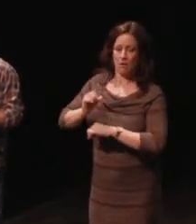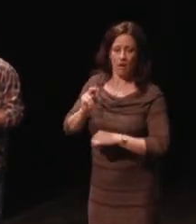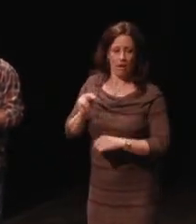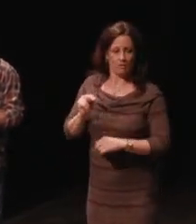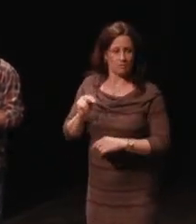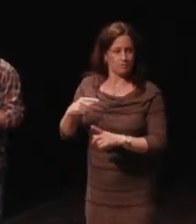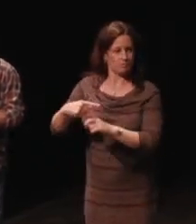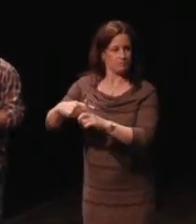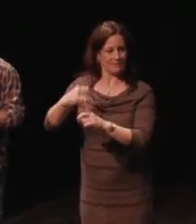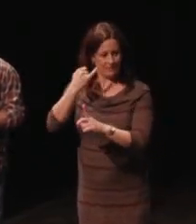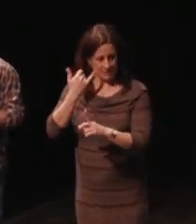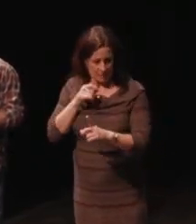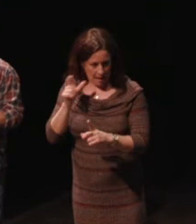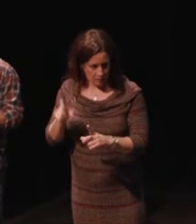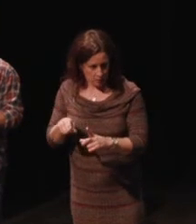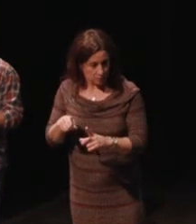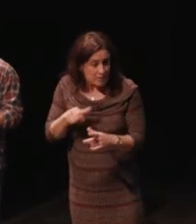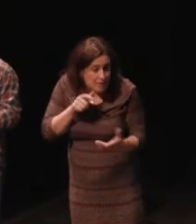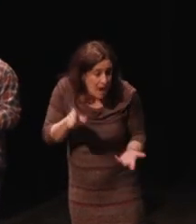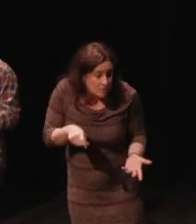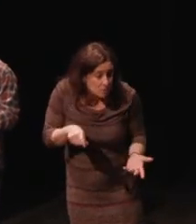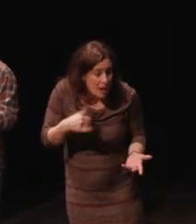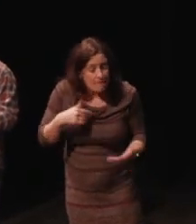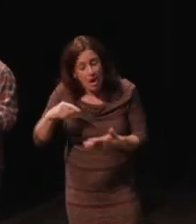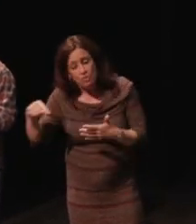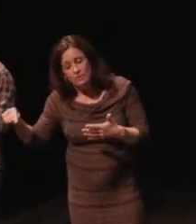and he didn't have to, as long as he had some of these other things.